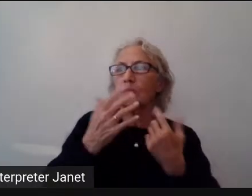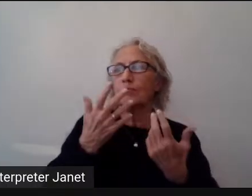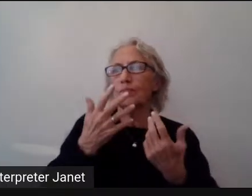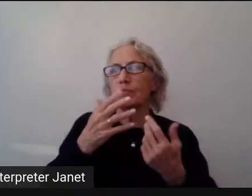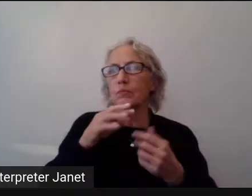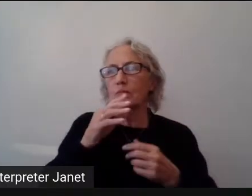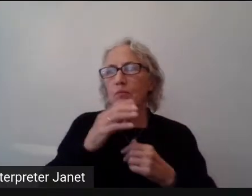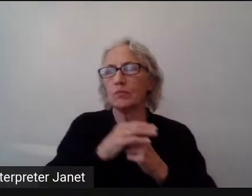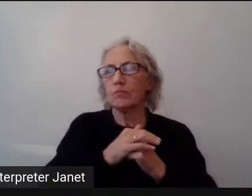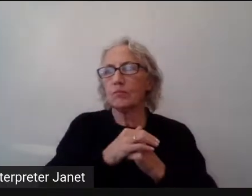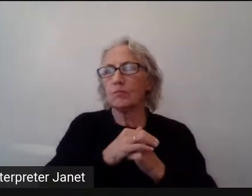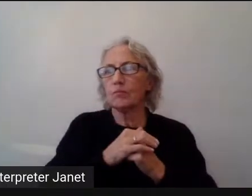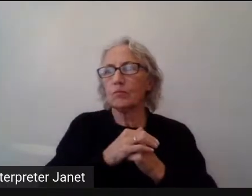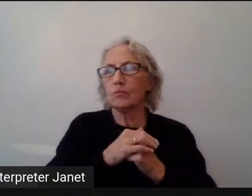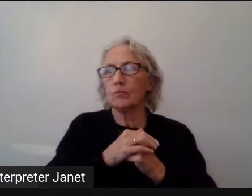same menu and also if you just want to help her start